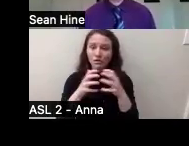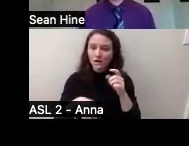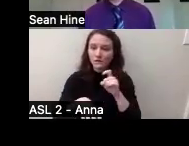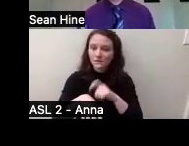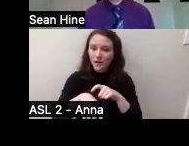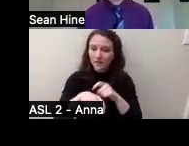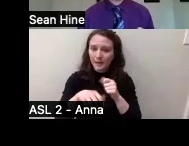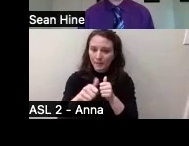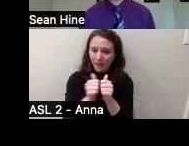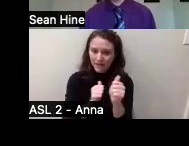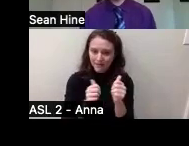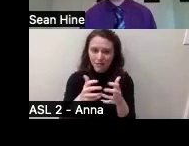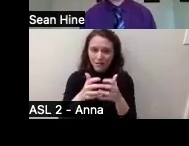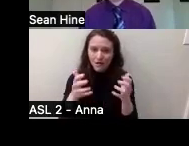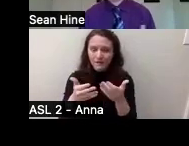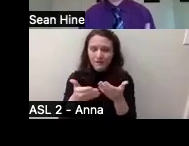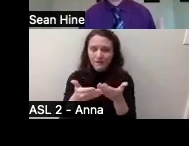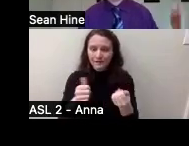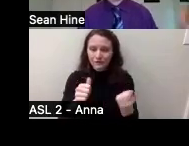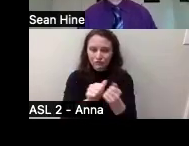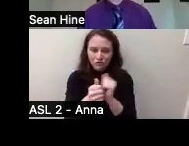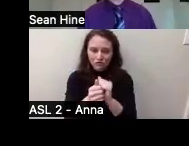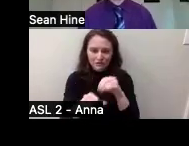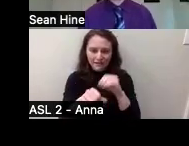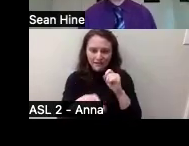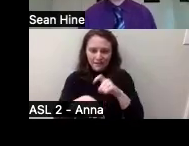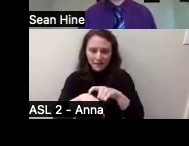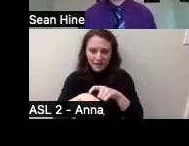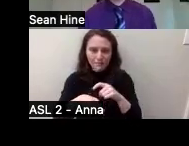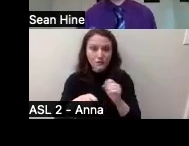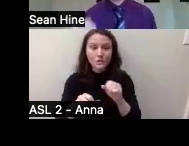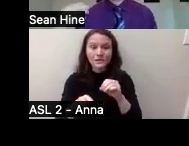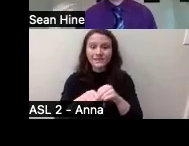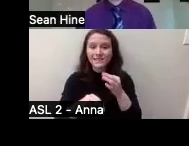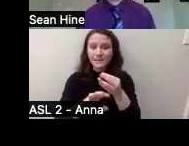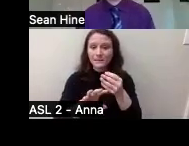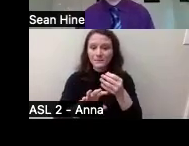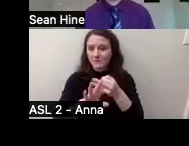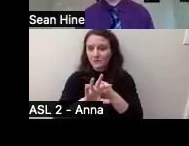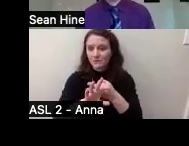So again, approximately 9 months between the submission of application and to make it an award.